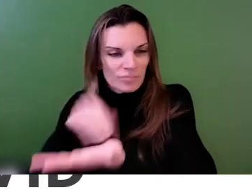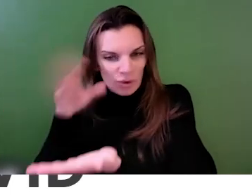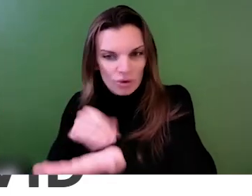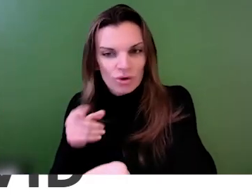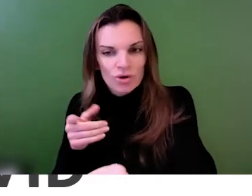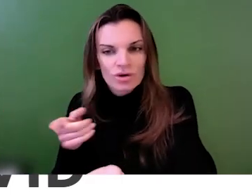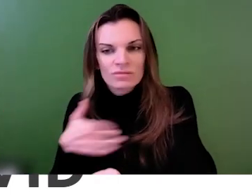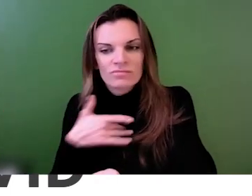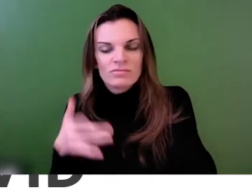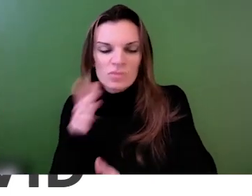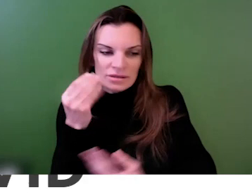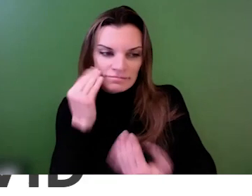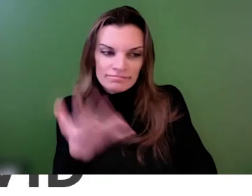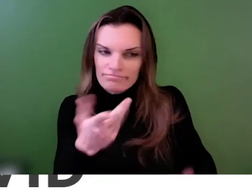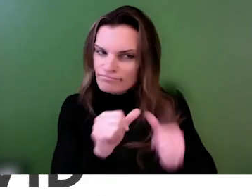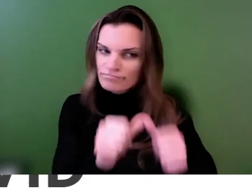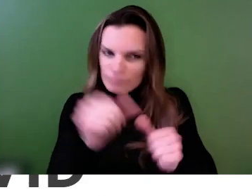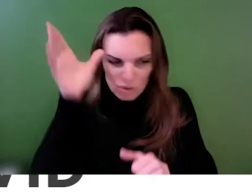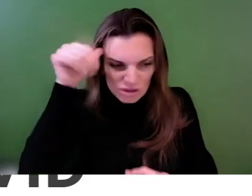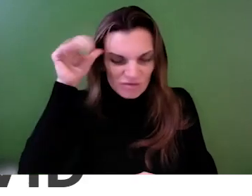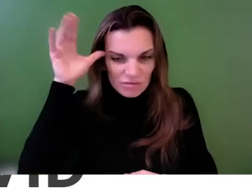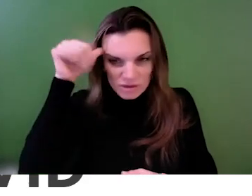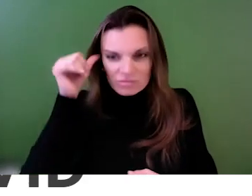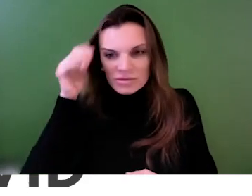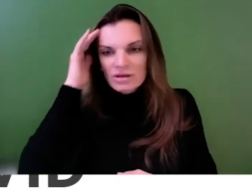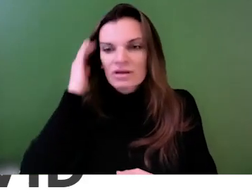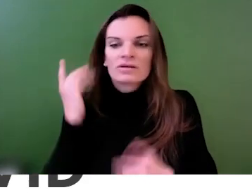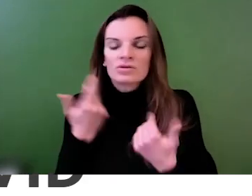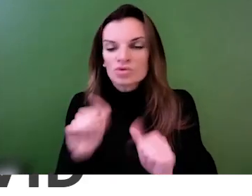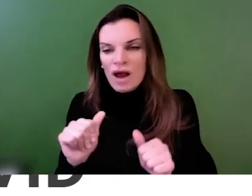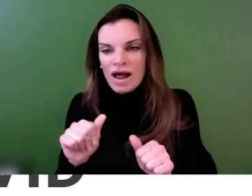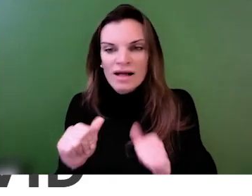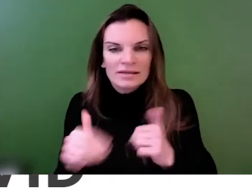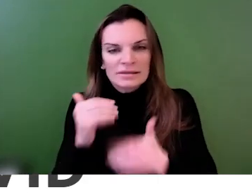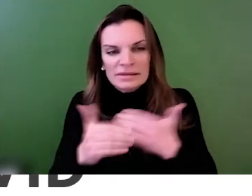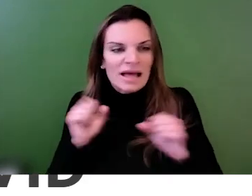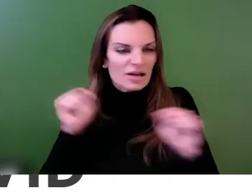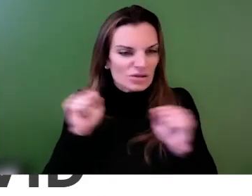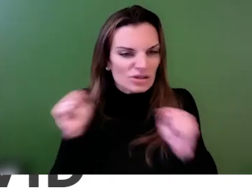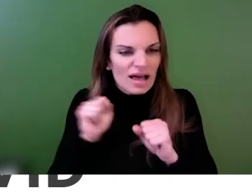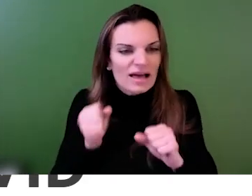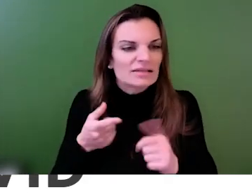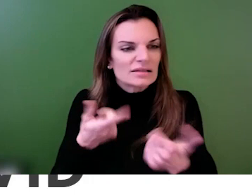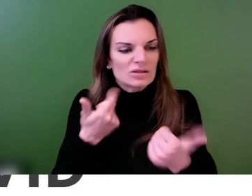push yourself, to, you know, try to exercise gradually, increase your exercise. That can